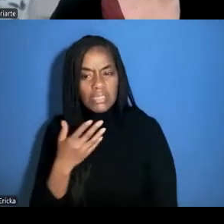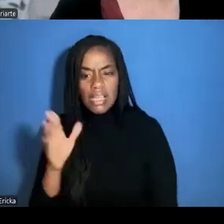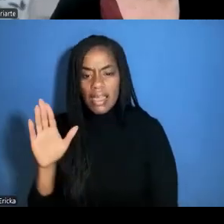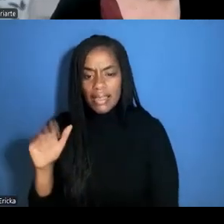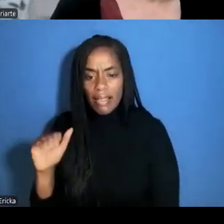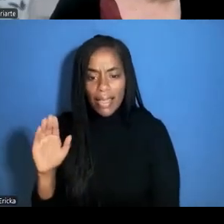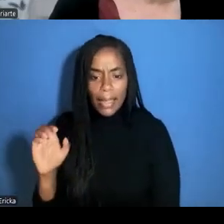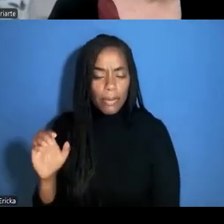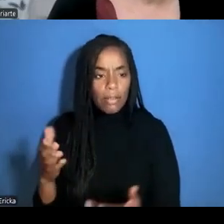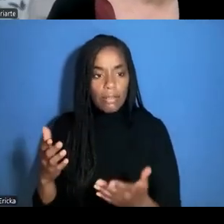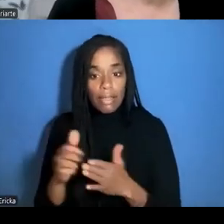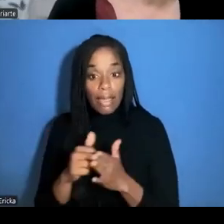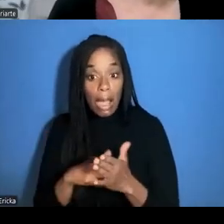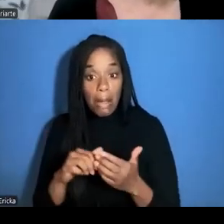You can do it at any time.